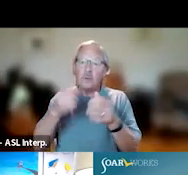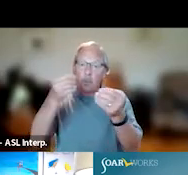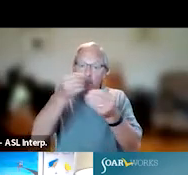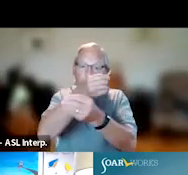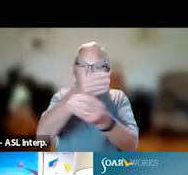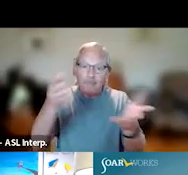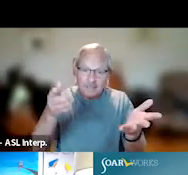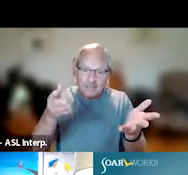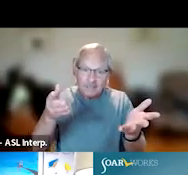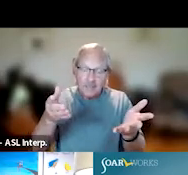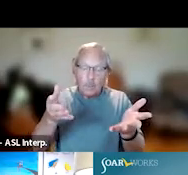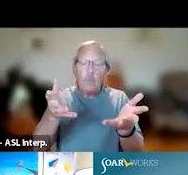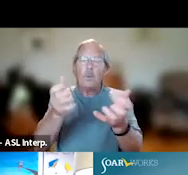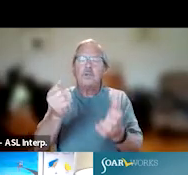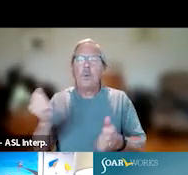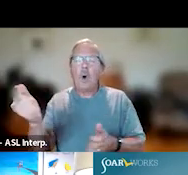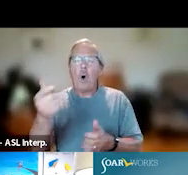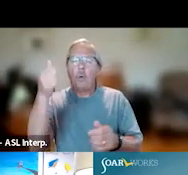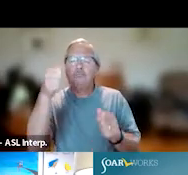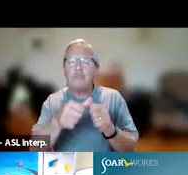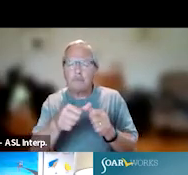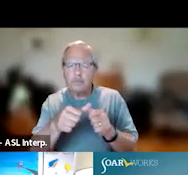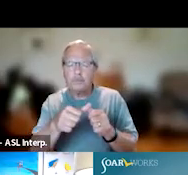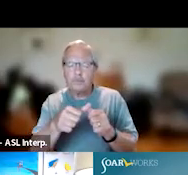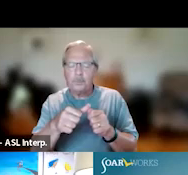that we want you all to remember when you leave